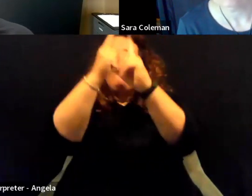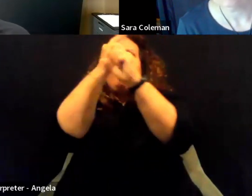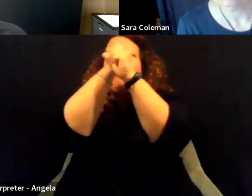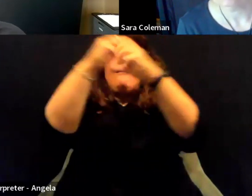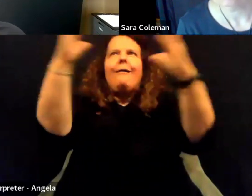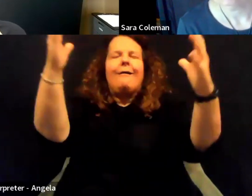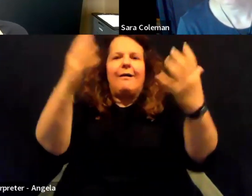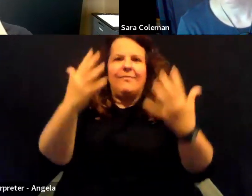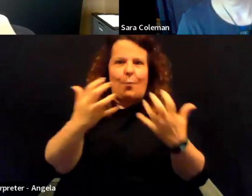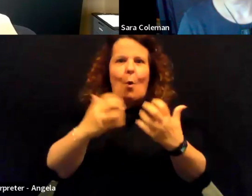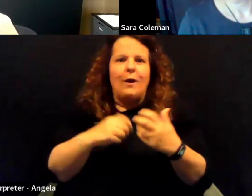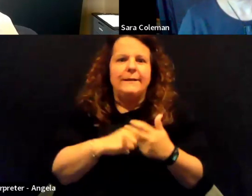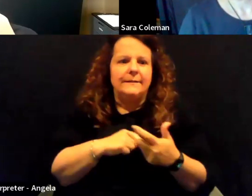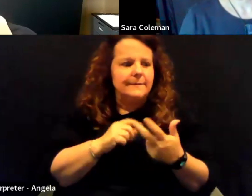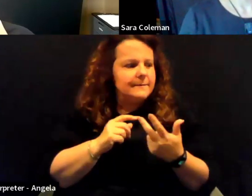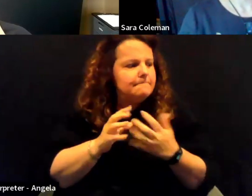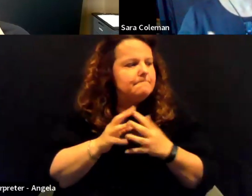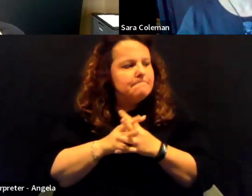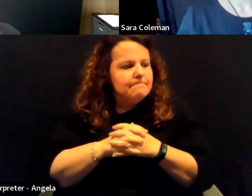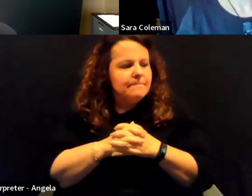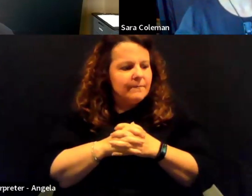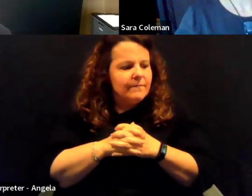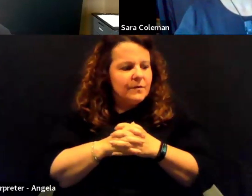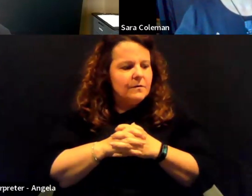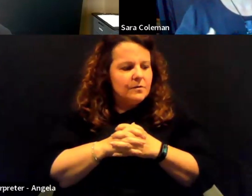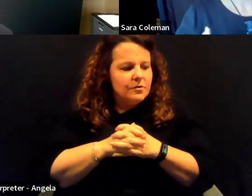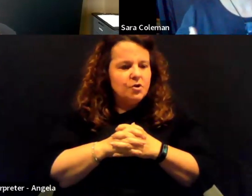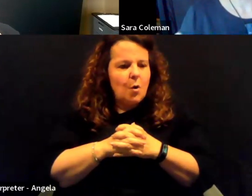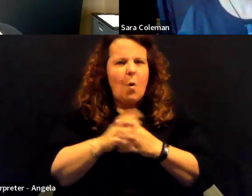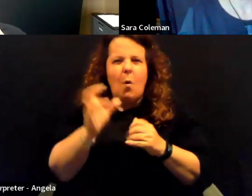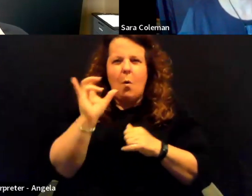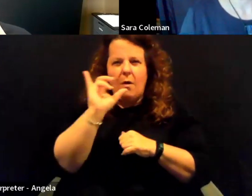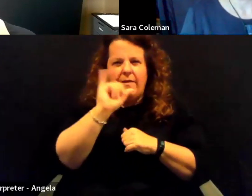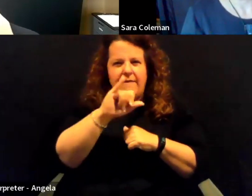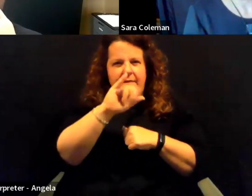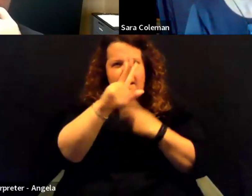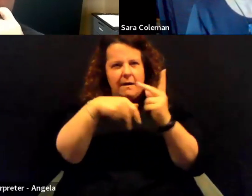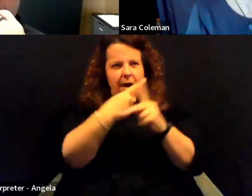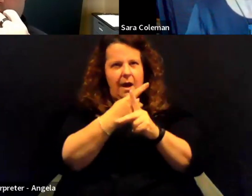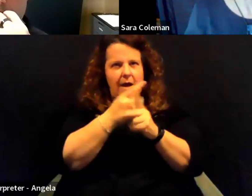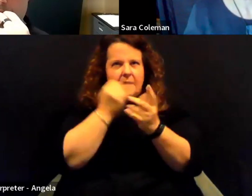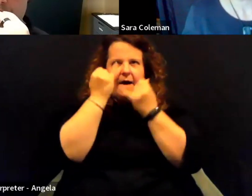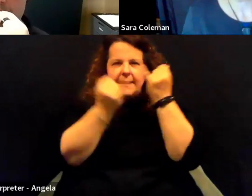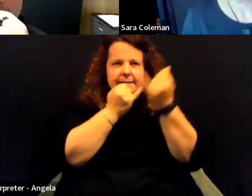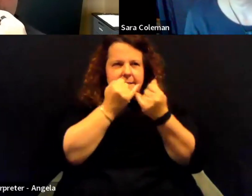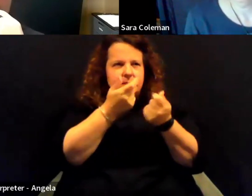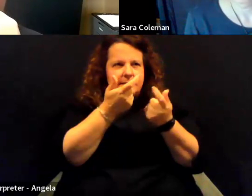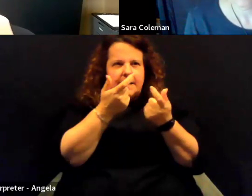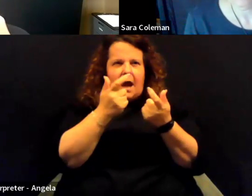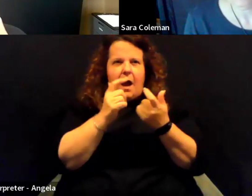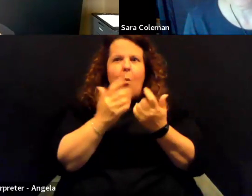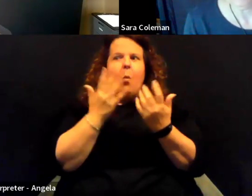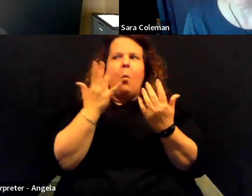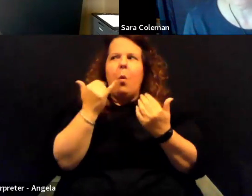And, I'm trying to take that kind of ideas of what those pieces are and how can we give